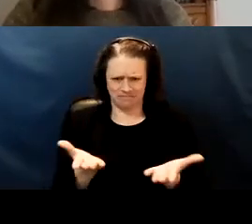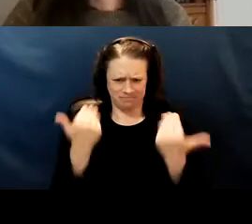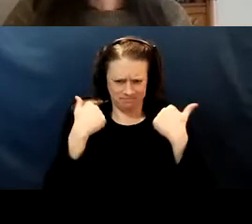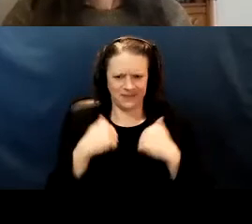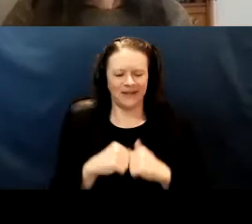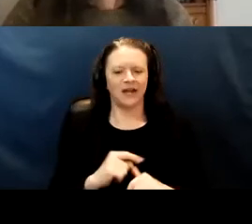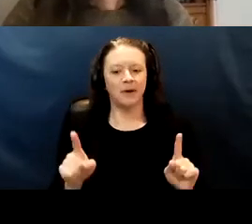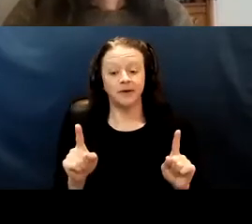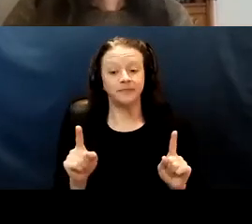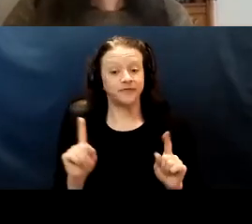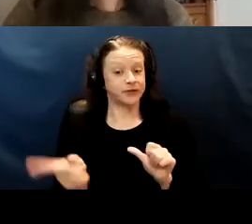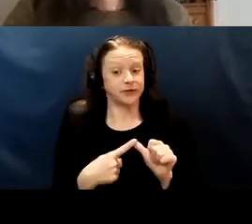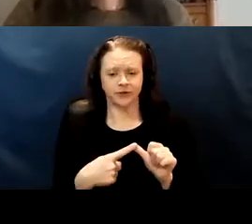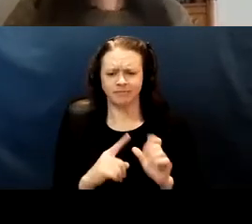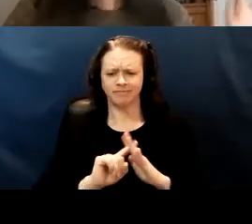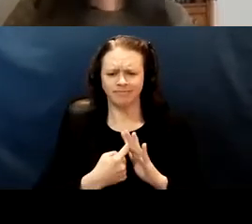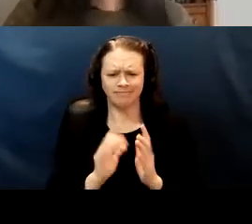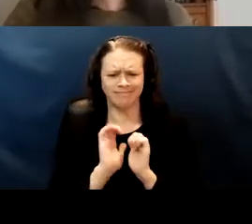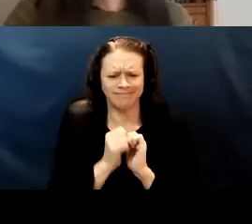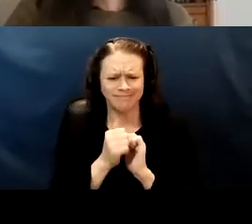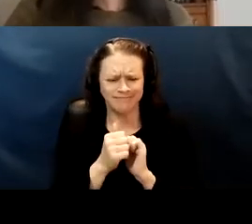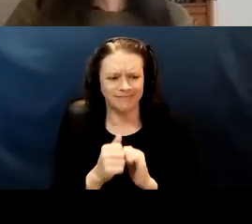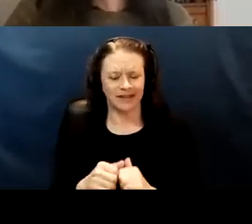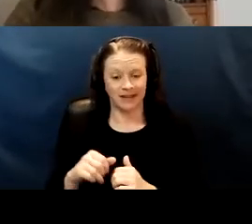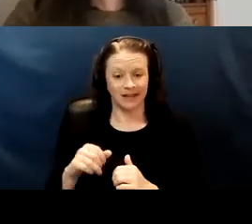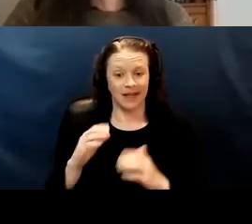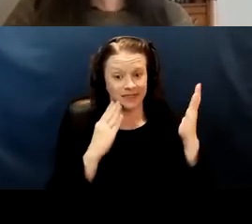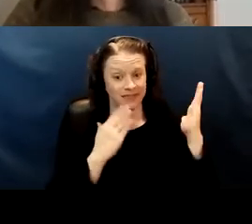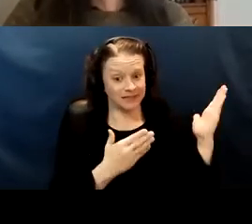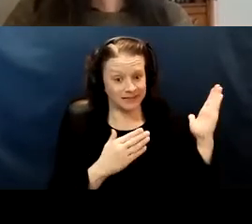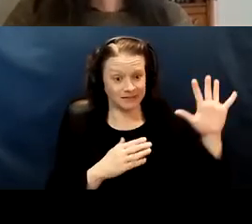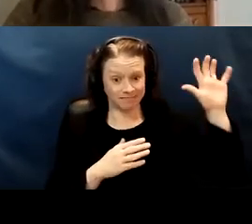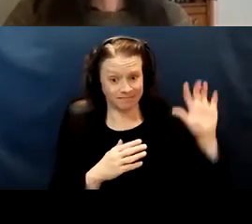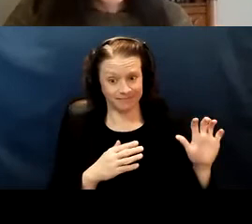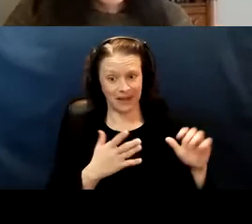I would -- these are all my suggestions. But I would first of